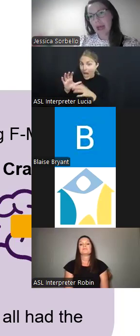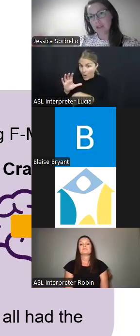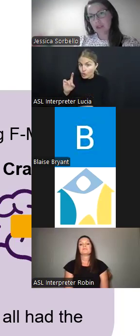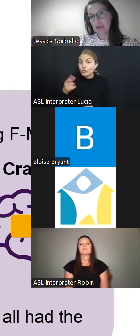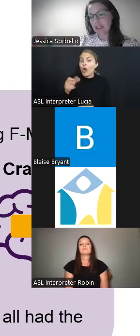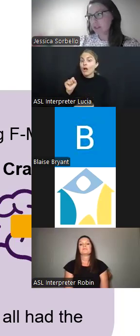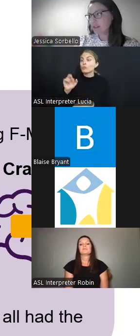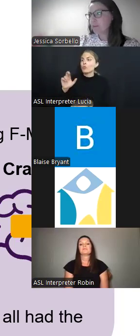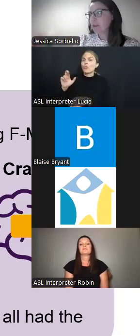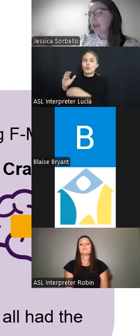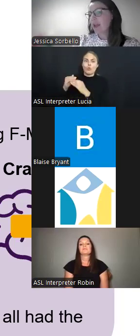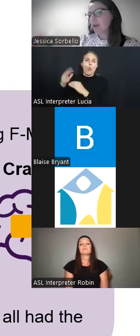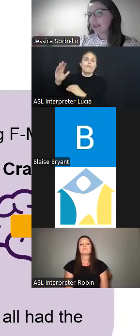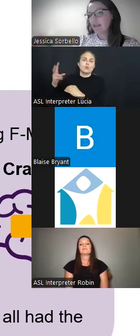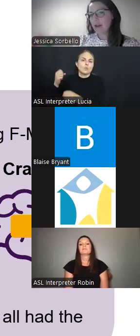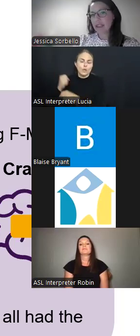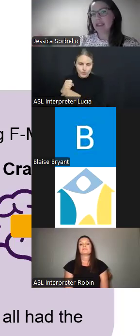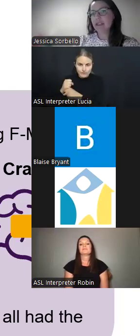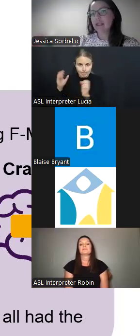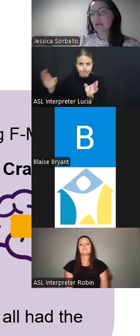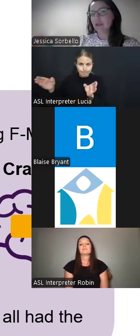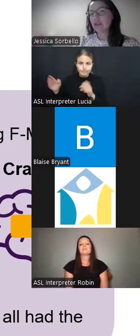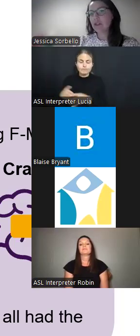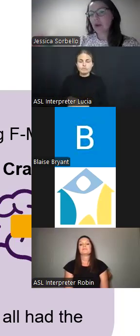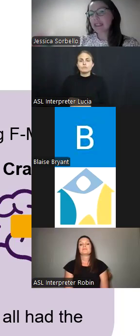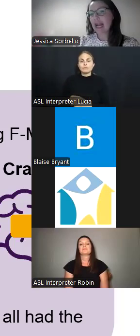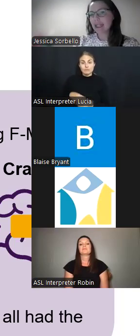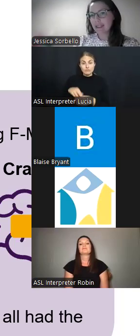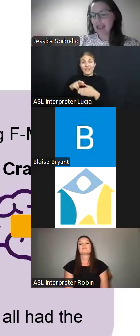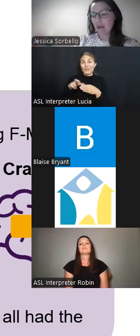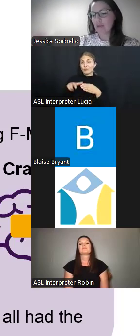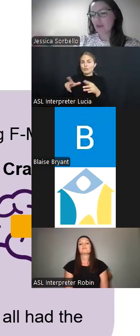days to two years. That desire and that craving was, you know